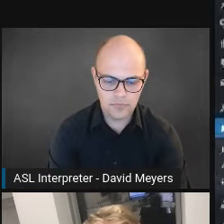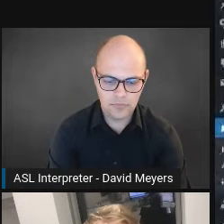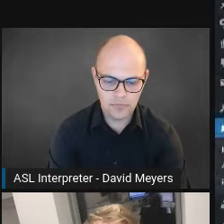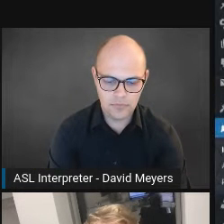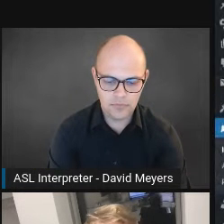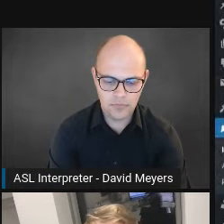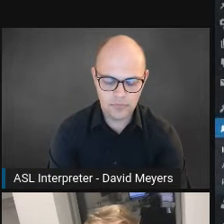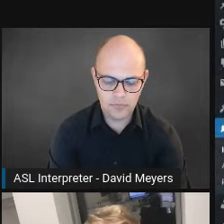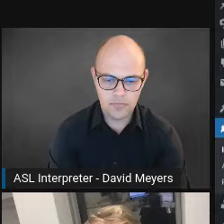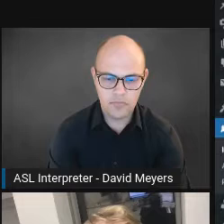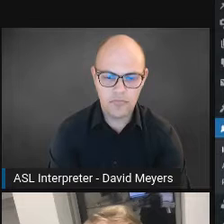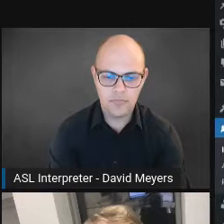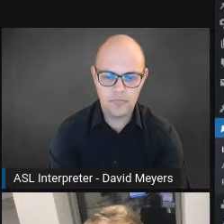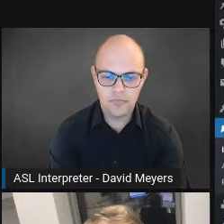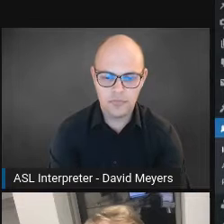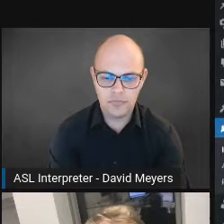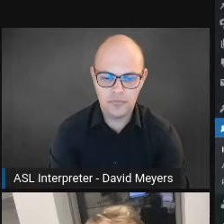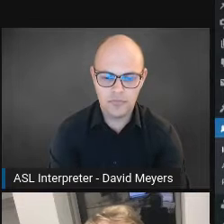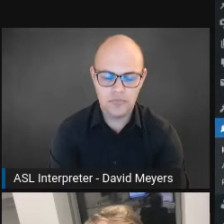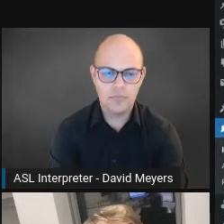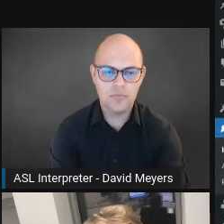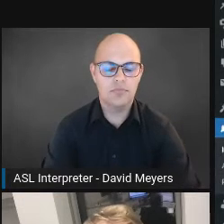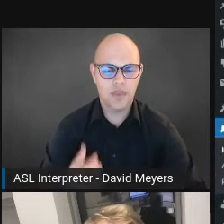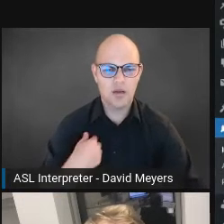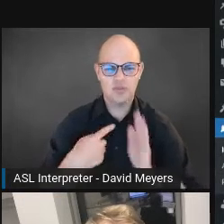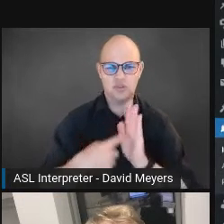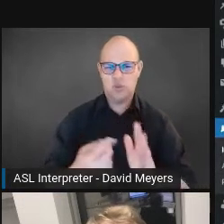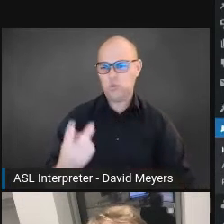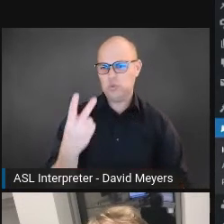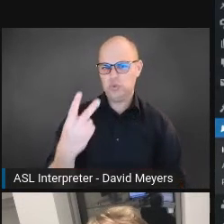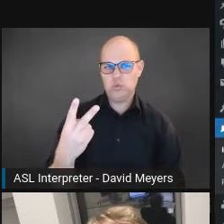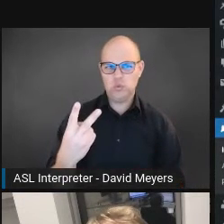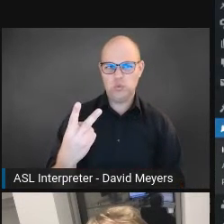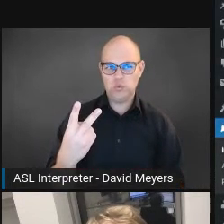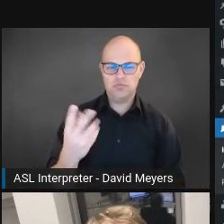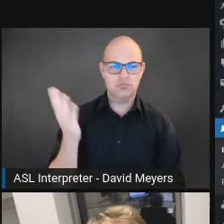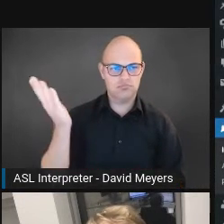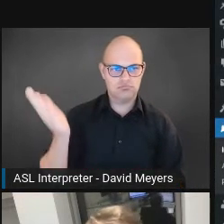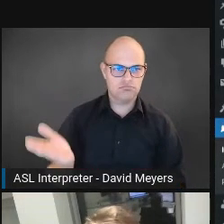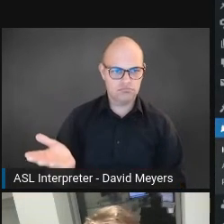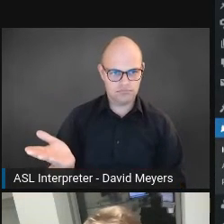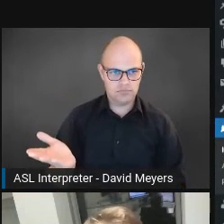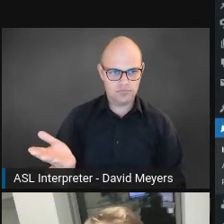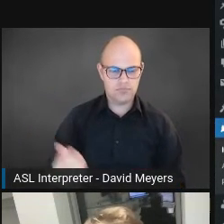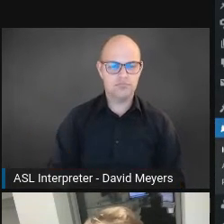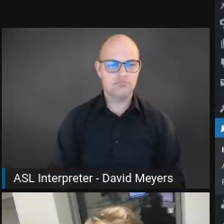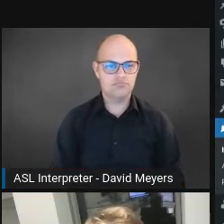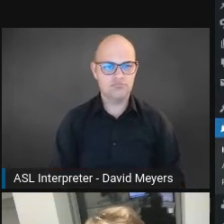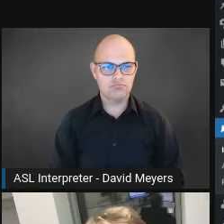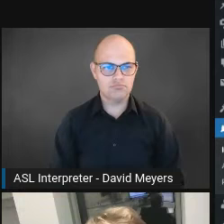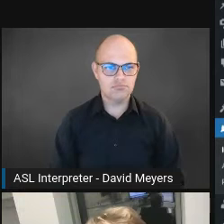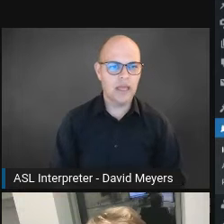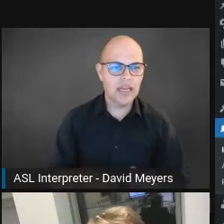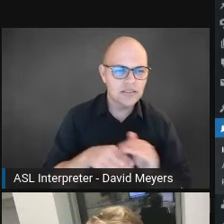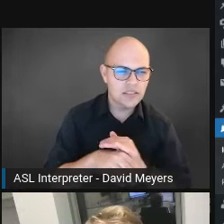I'm going to show you just two of these plugins, AccessibleWP - Accessibility Toolbar. This one, it's quite common.